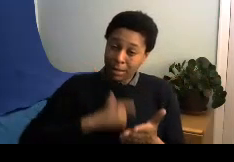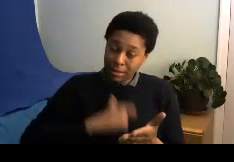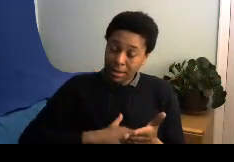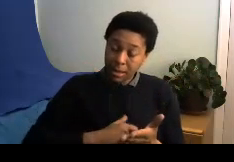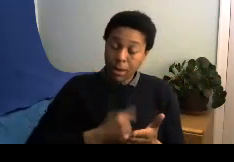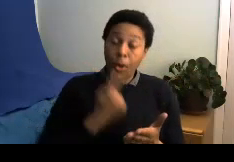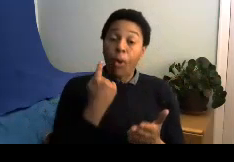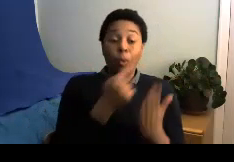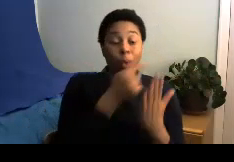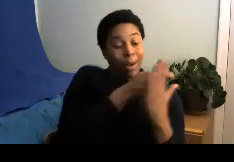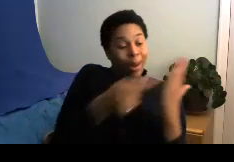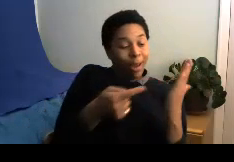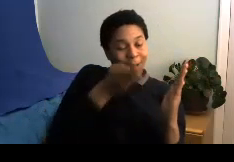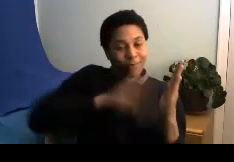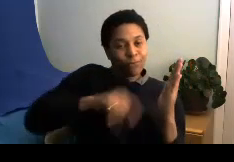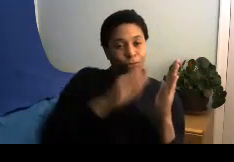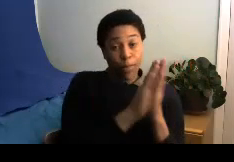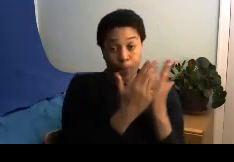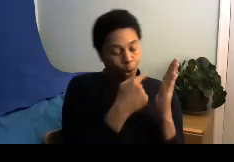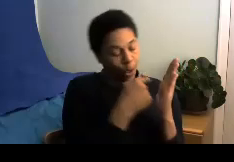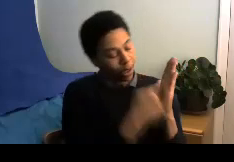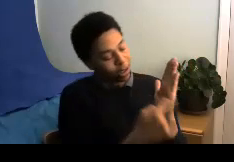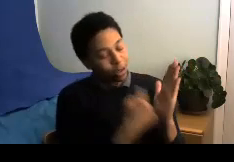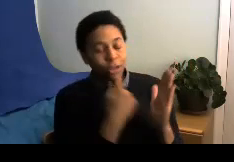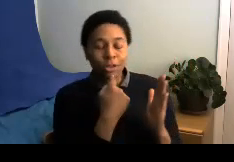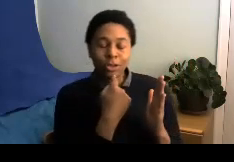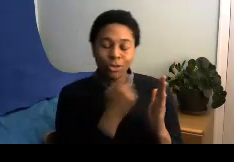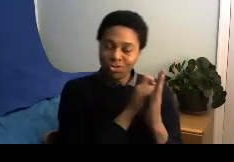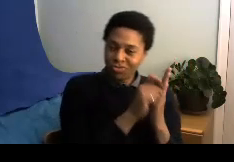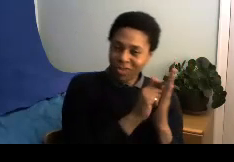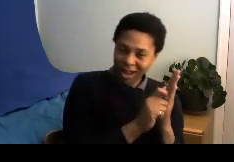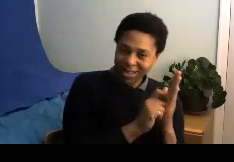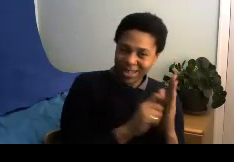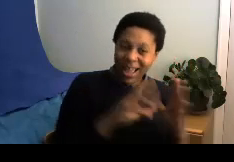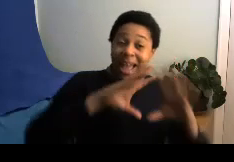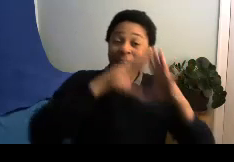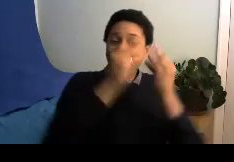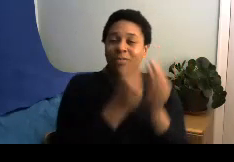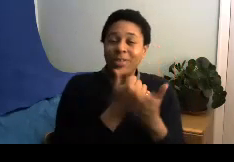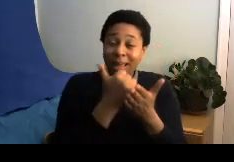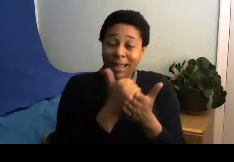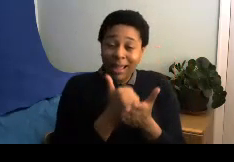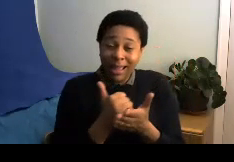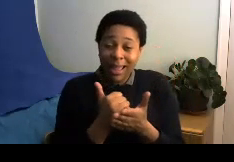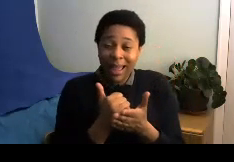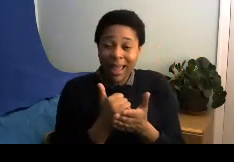the novel, where, you know, you write, you know, everything in gay life happens to a soundtrack.